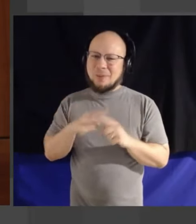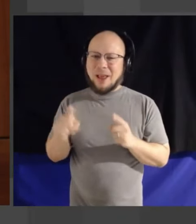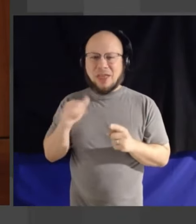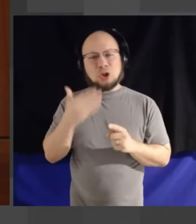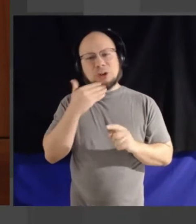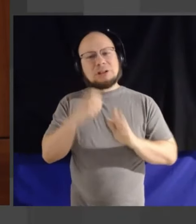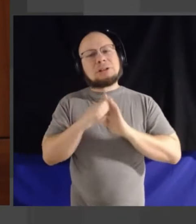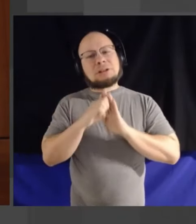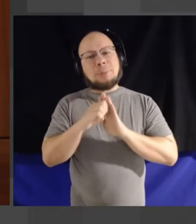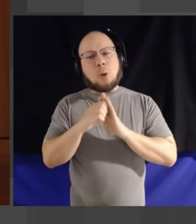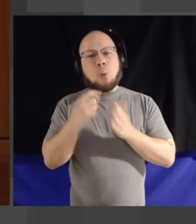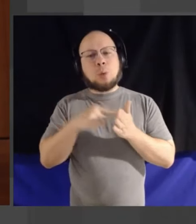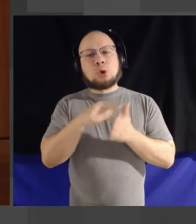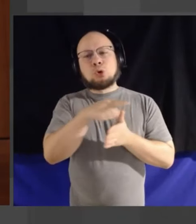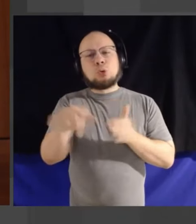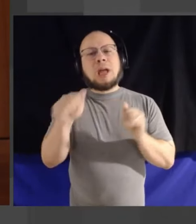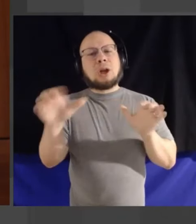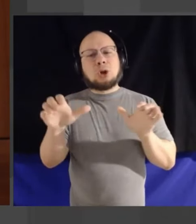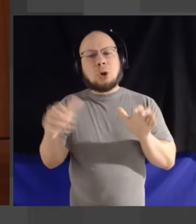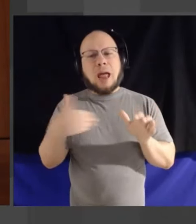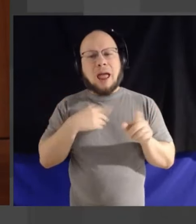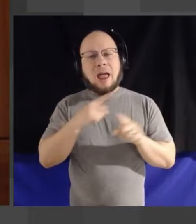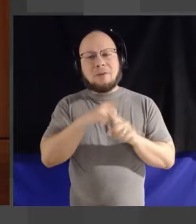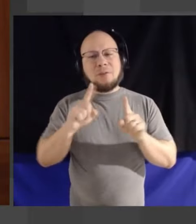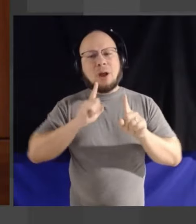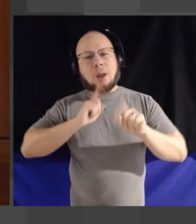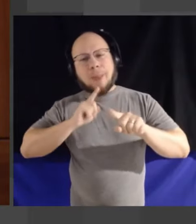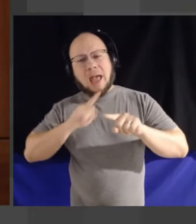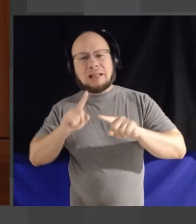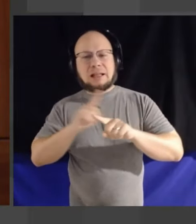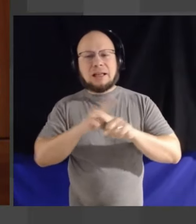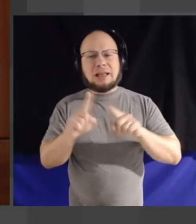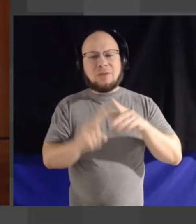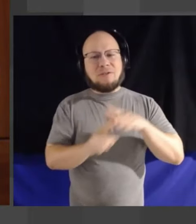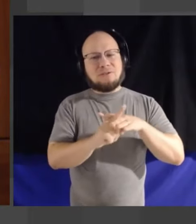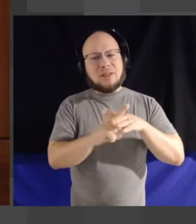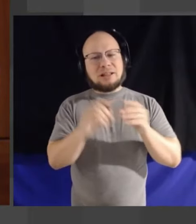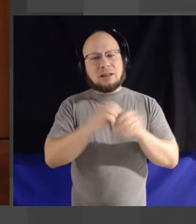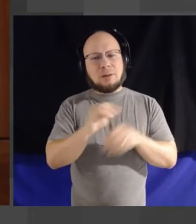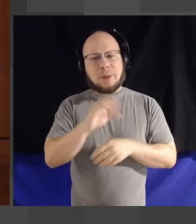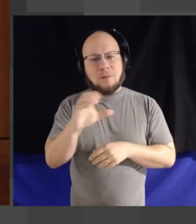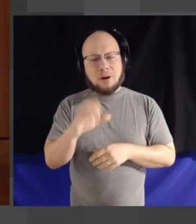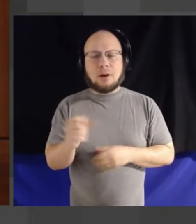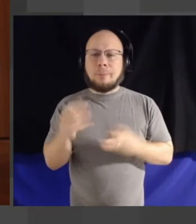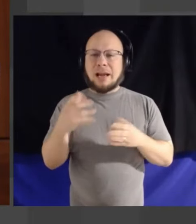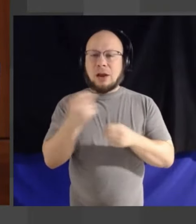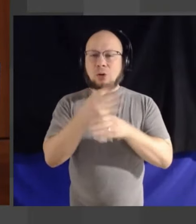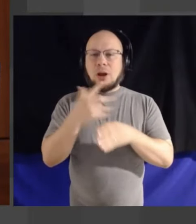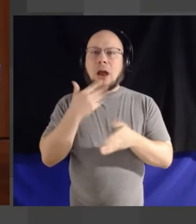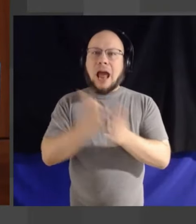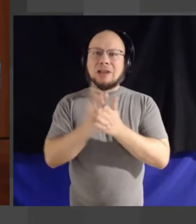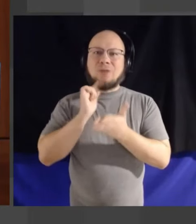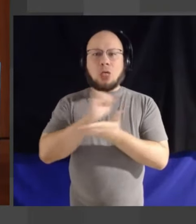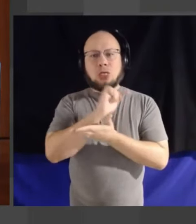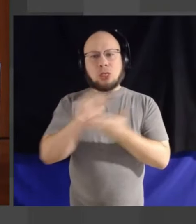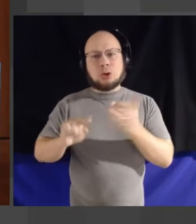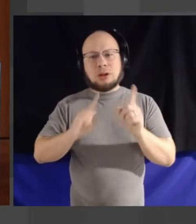HE IS NOT EVEN THAT SCARY BUT YEAH, IT'S AN EXAMPLE OF WHAT YOU CAN DO WITH THEM COMBINING EVENTS AND COMMANDS. IT'S ONE OF THE FEATURES THAT OUR CREATORS HAVE REQUESTED FOR